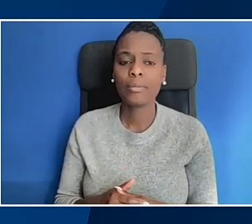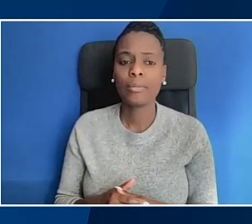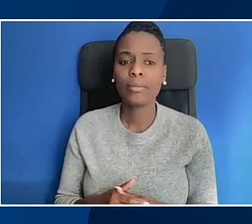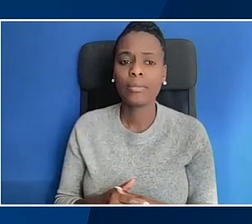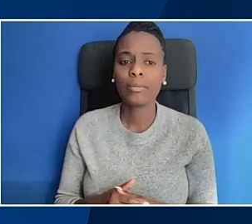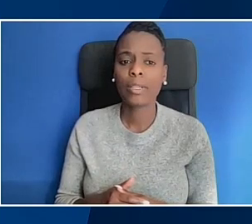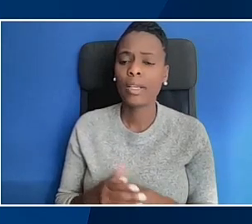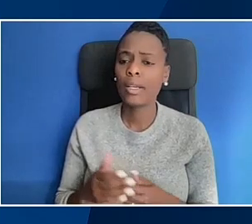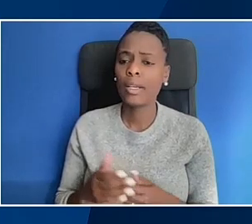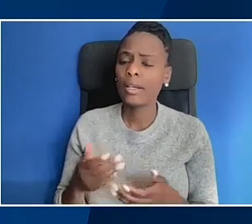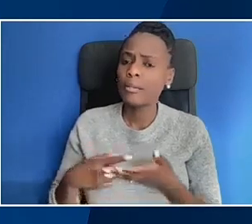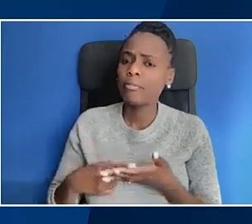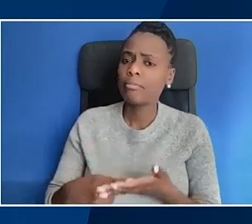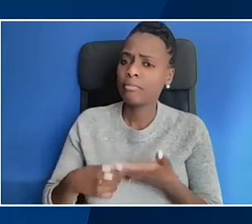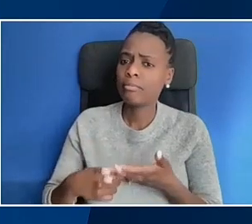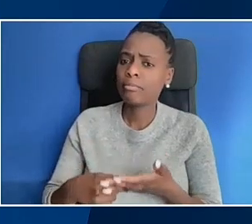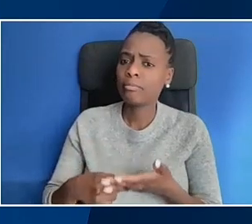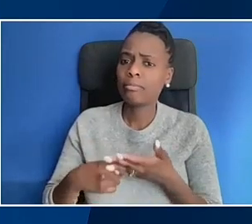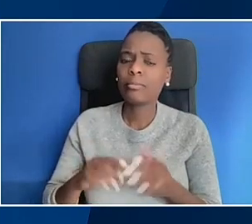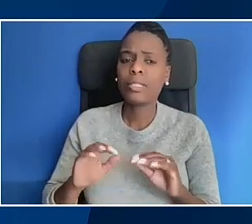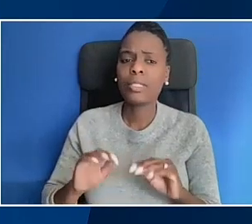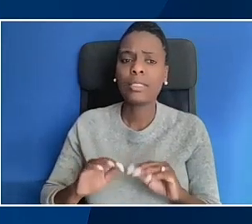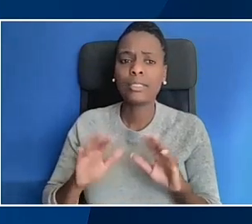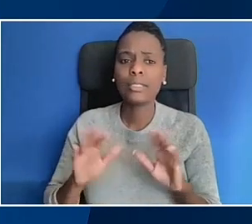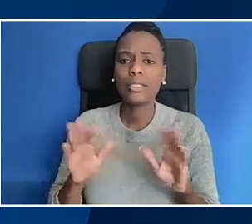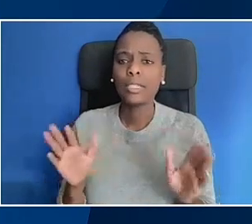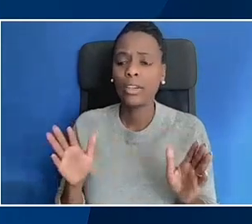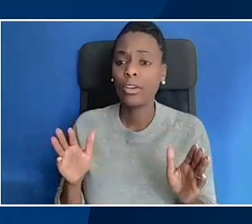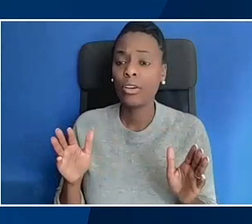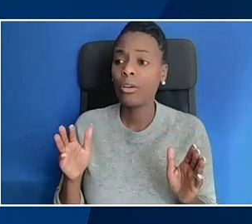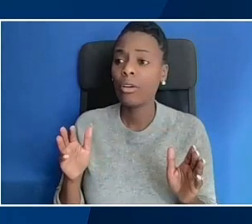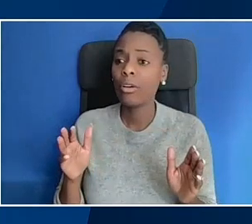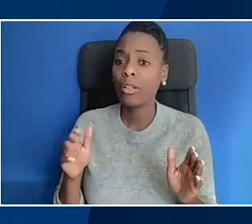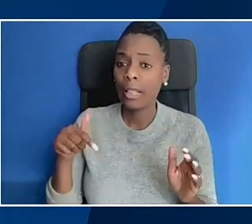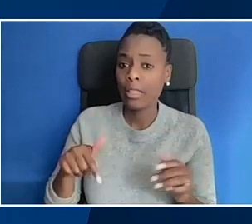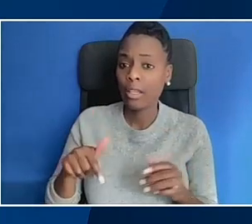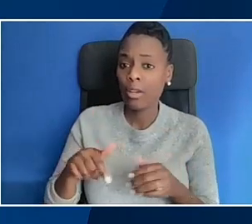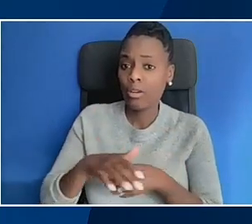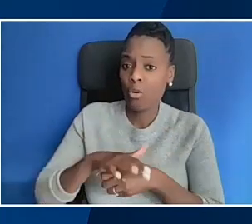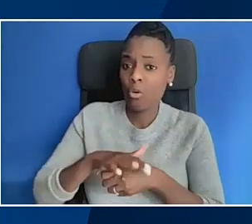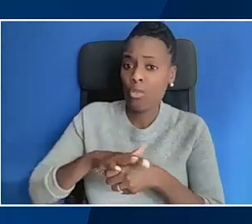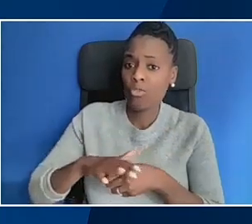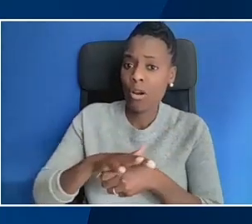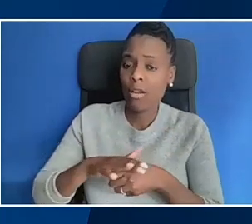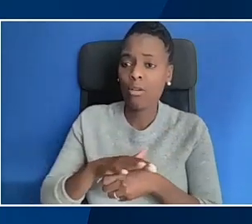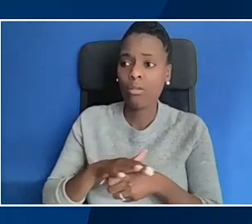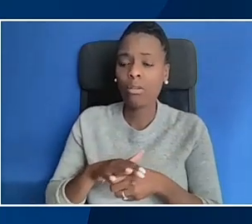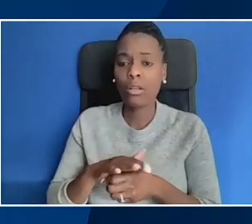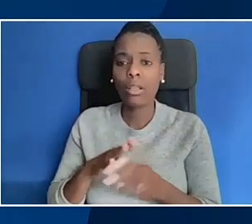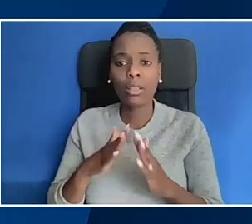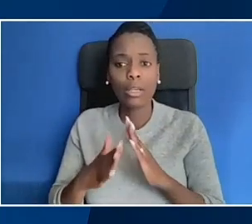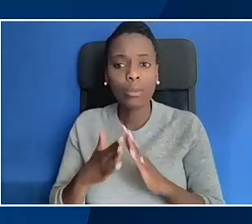that they understand on the ground the nature of the communities, the realities of who they're serving and what they're